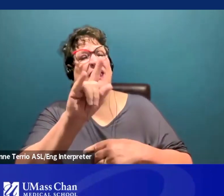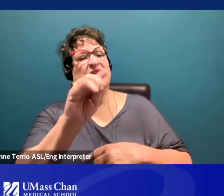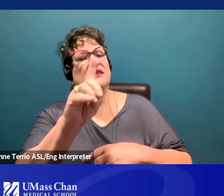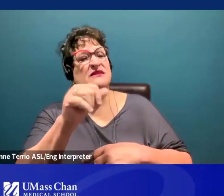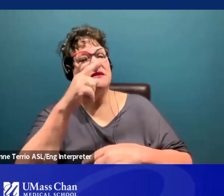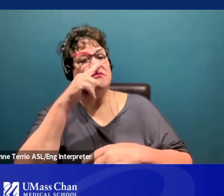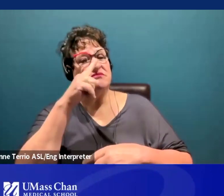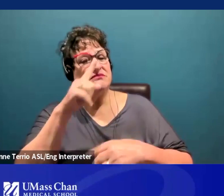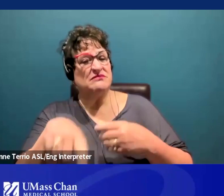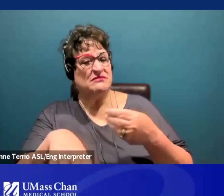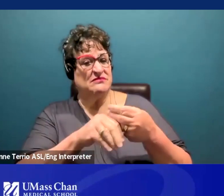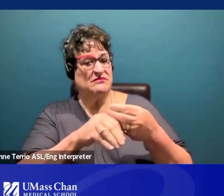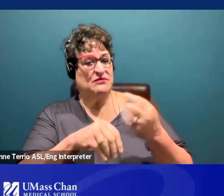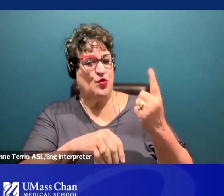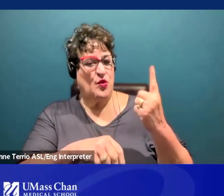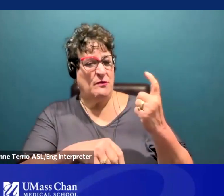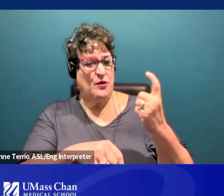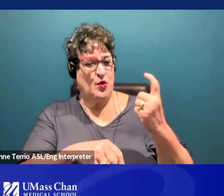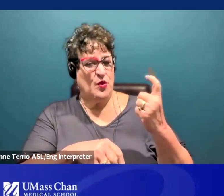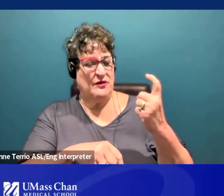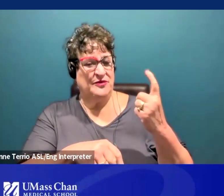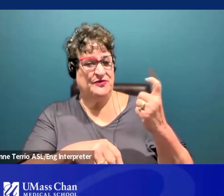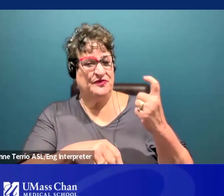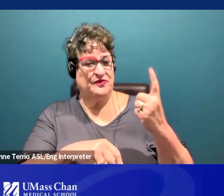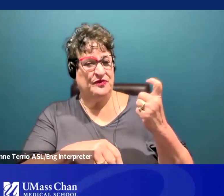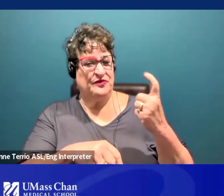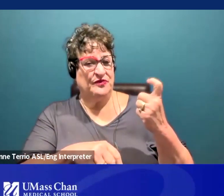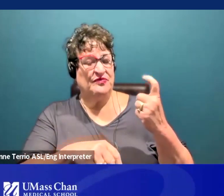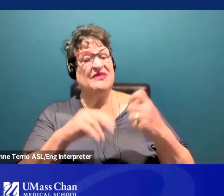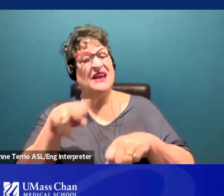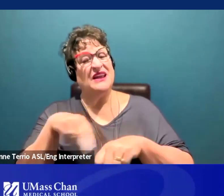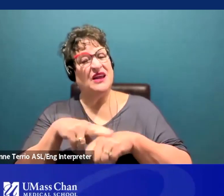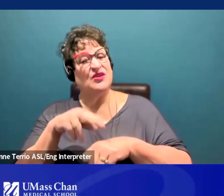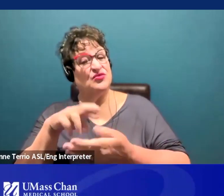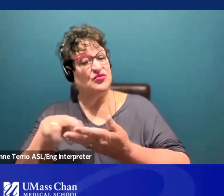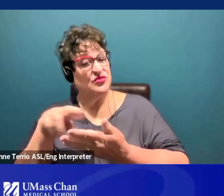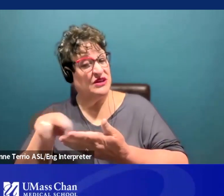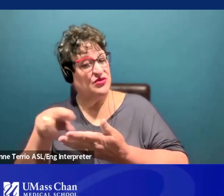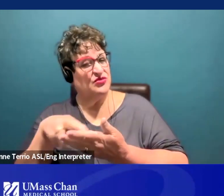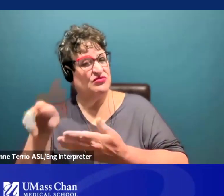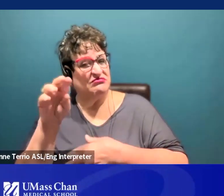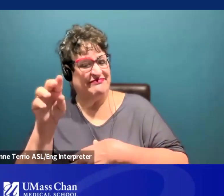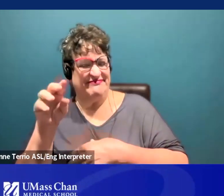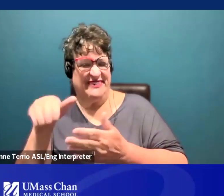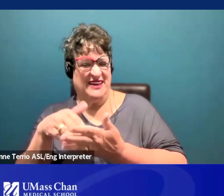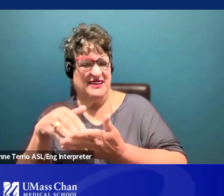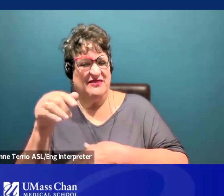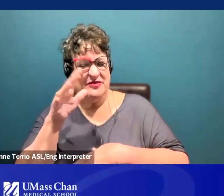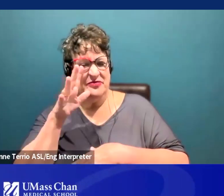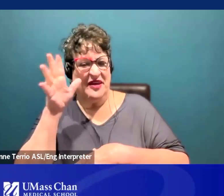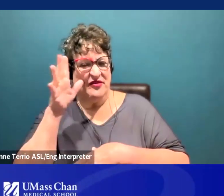The National Research Center for Parents with Disabilities, we are a federally funded grant,